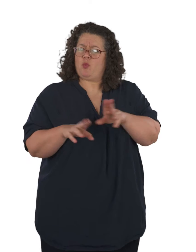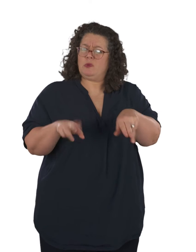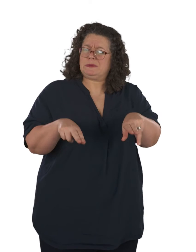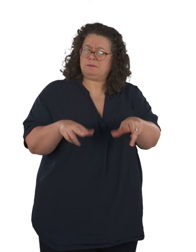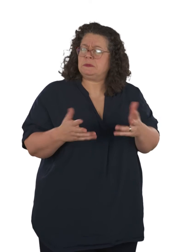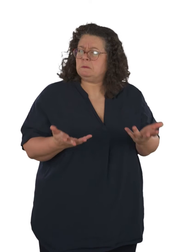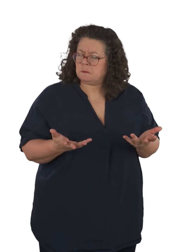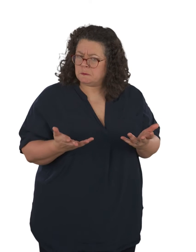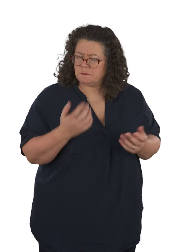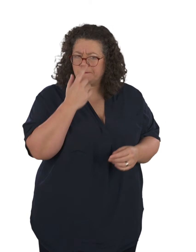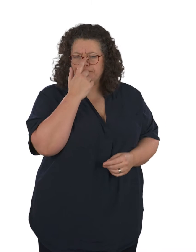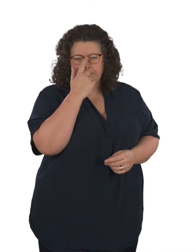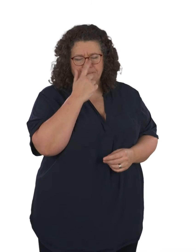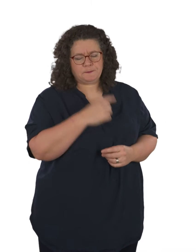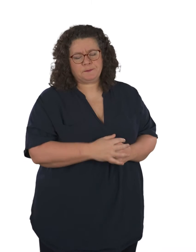How to get ready for an assessment.